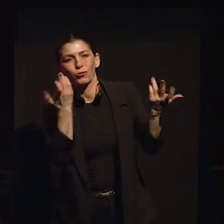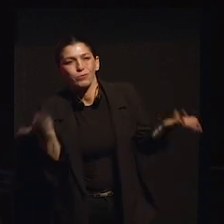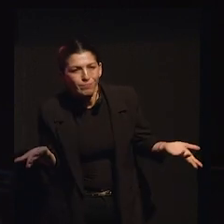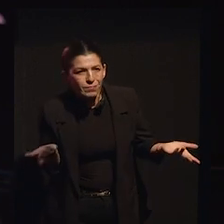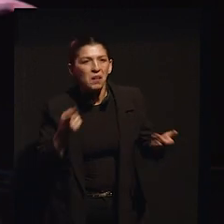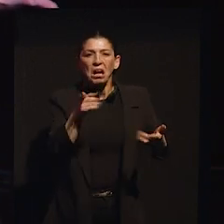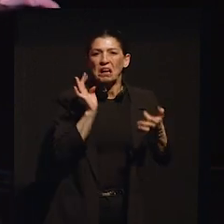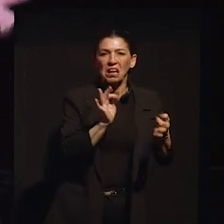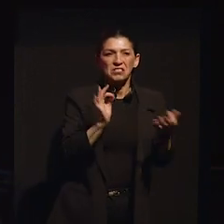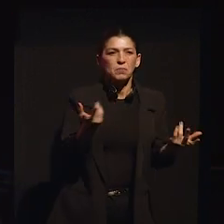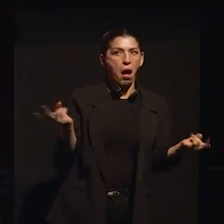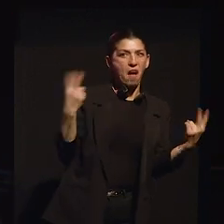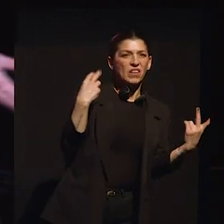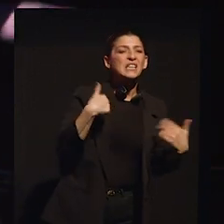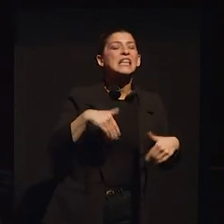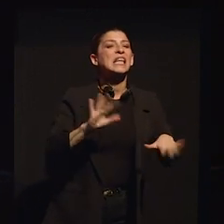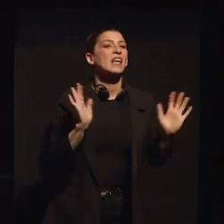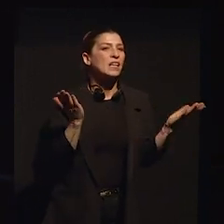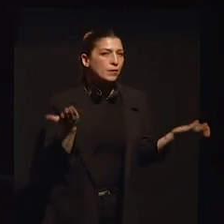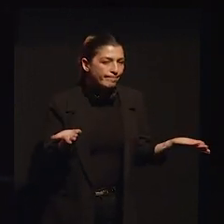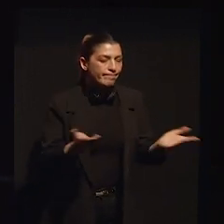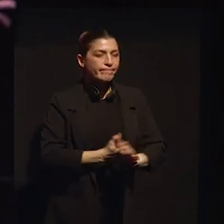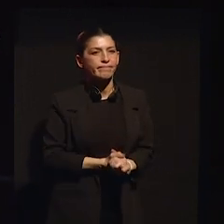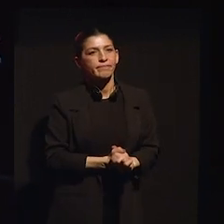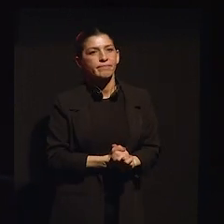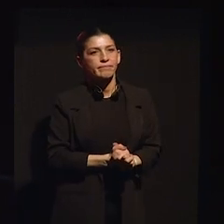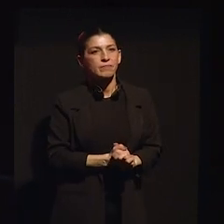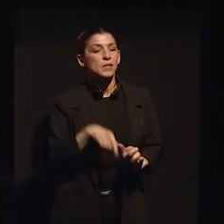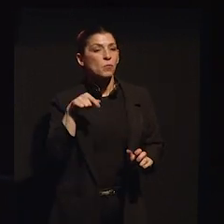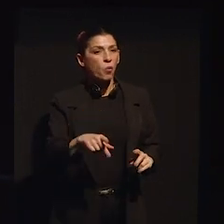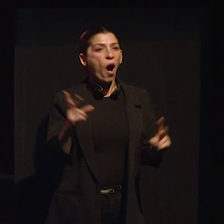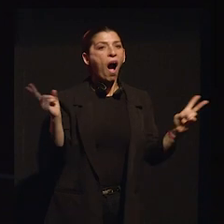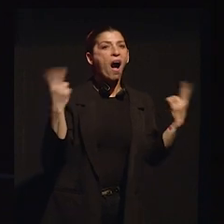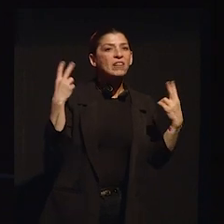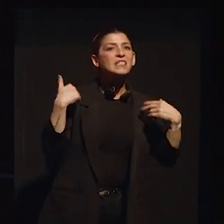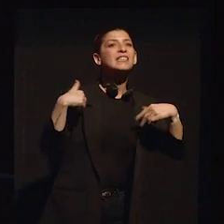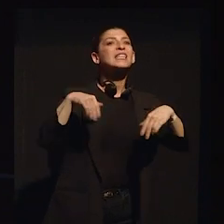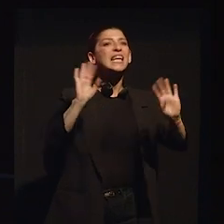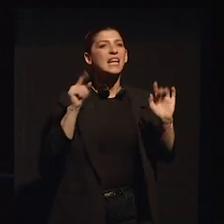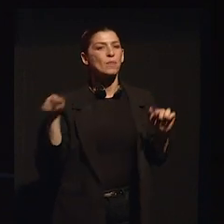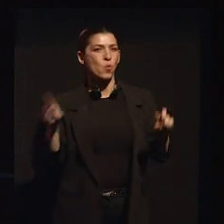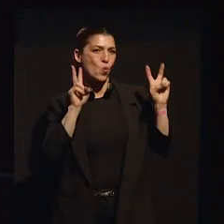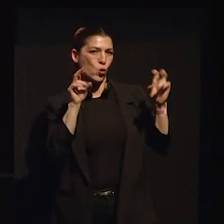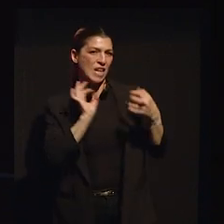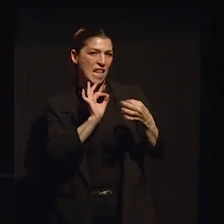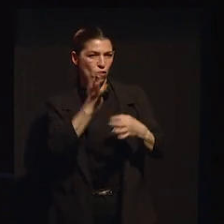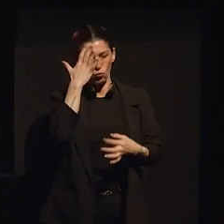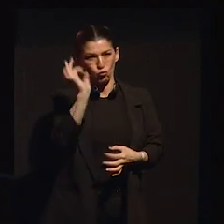or a random uncle says, “I can do it better, what does she know?” so communication is not cool, unfortunately.